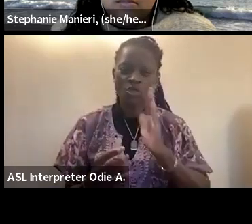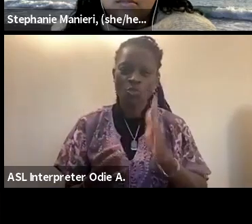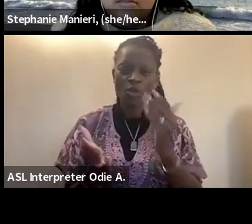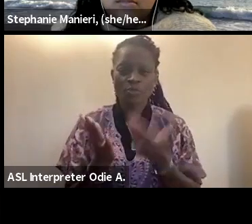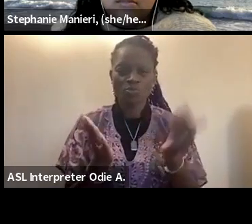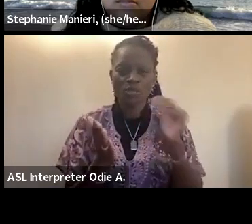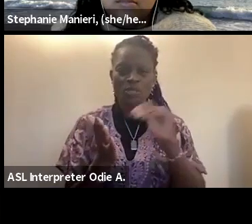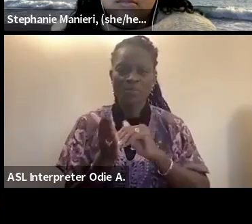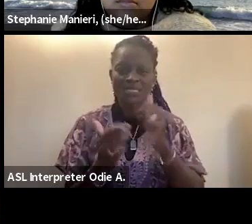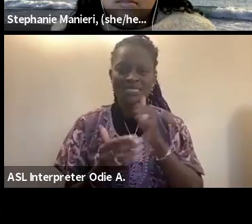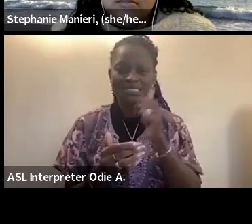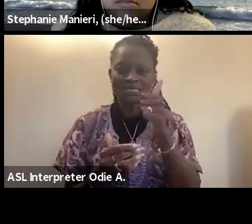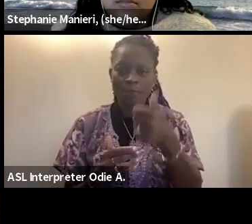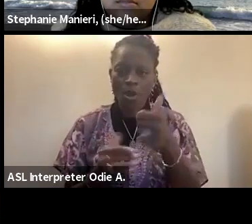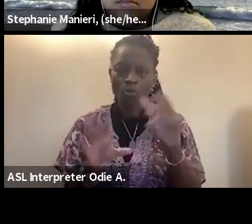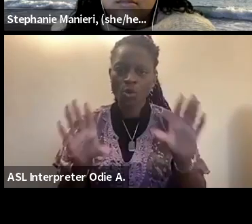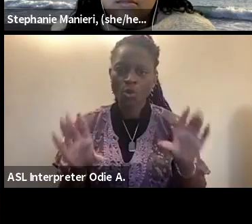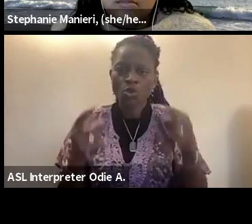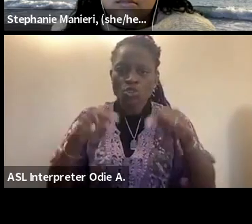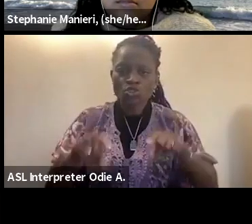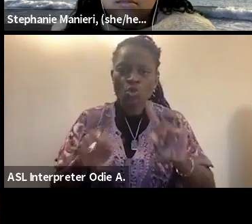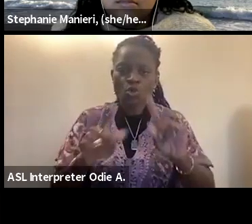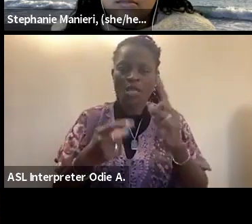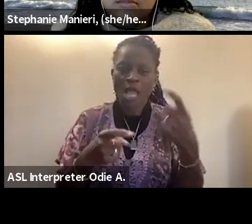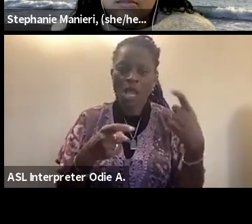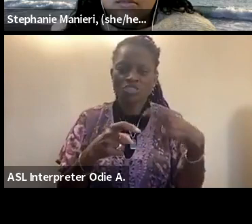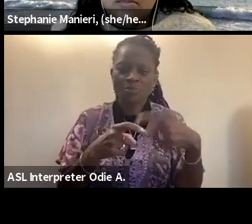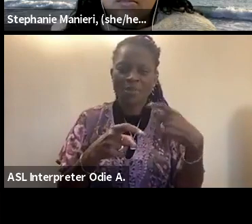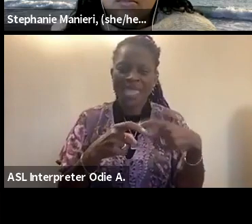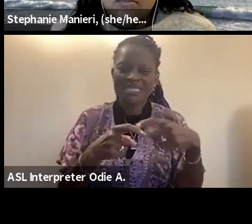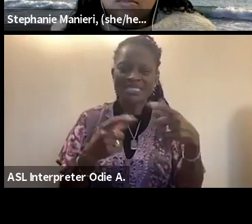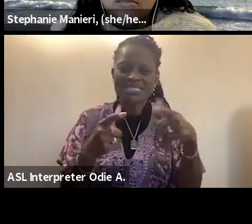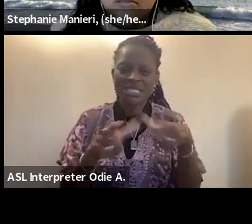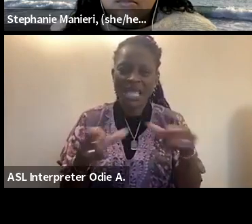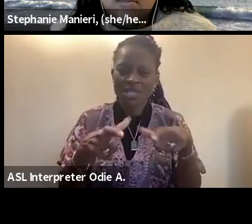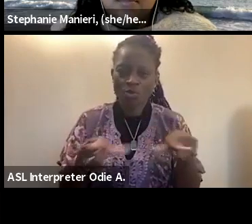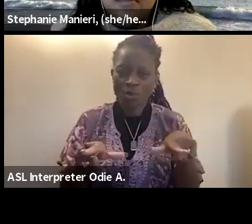during our Spanish language rebroadcast of this panel,